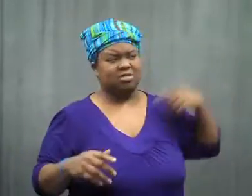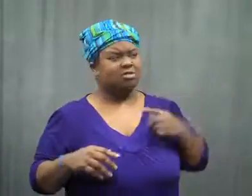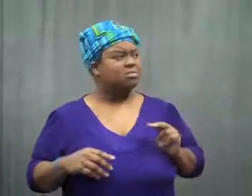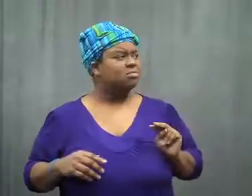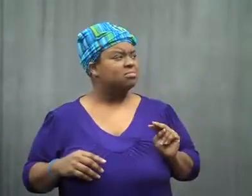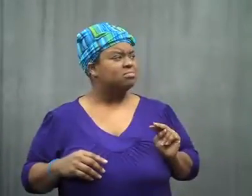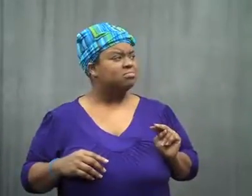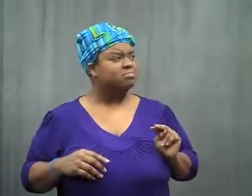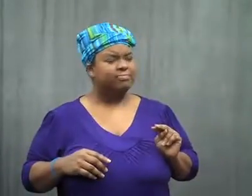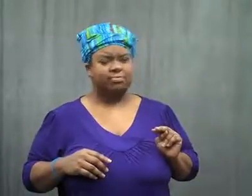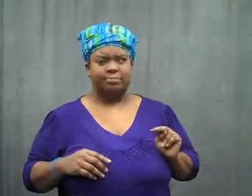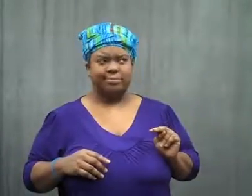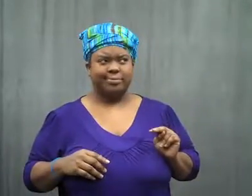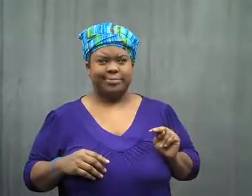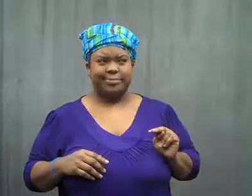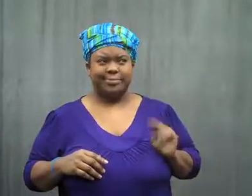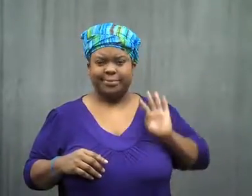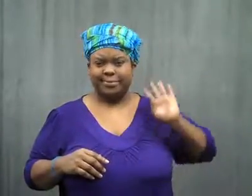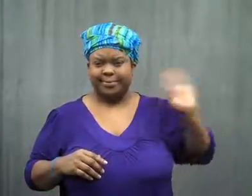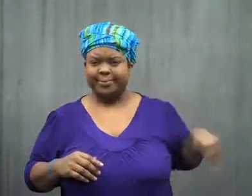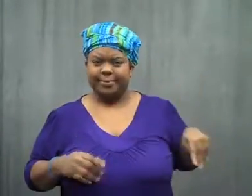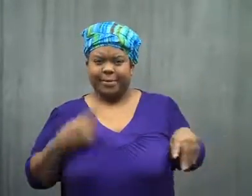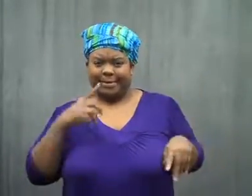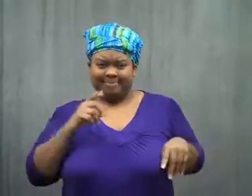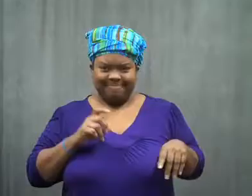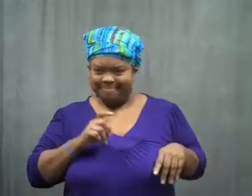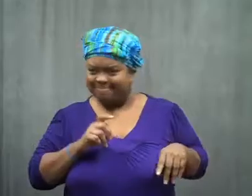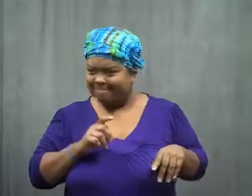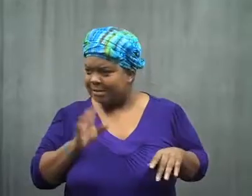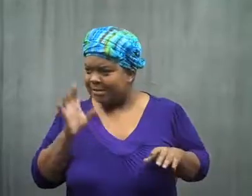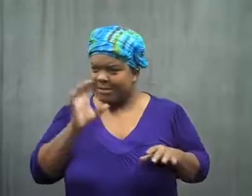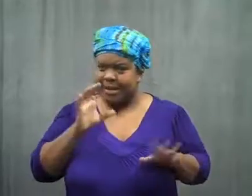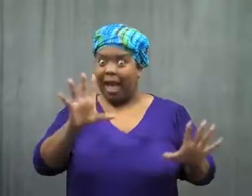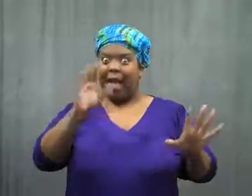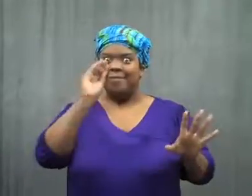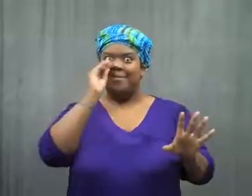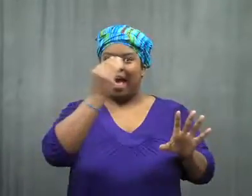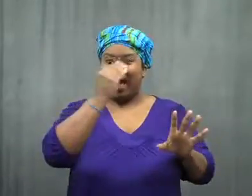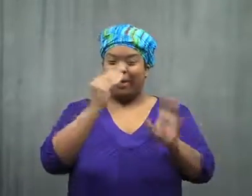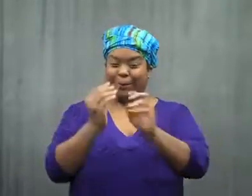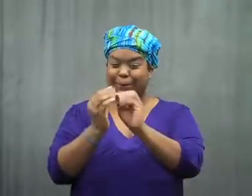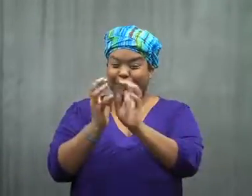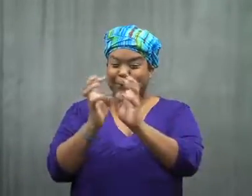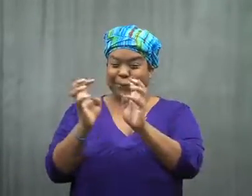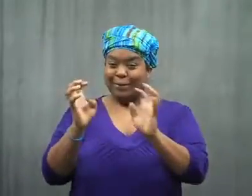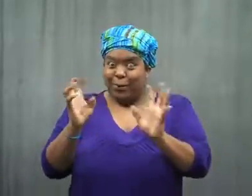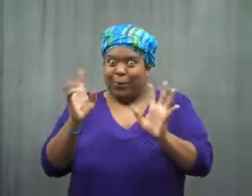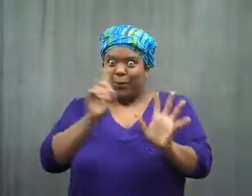Hmmph. I ignored her. I went looking, and I saw some nice flower blossoms!